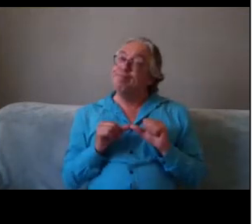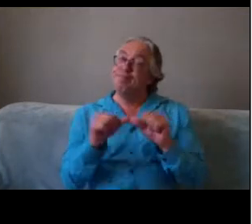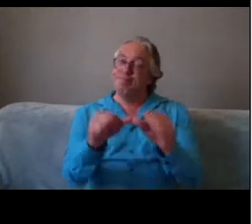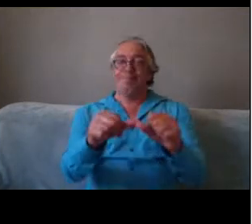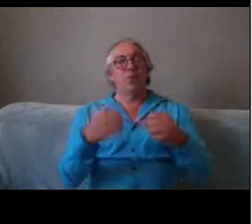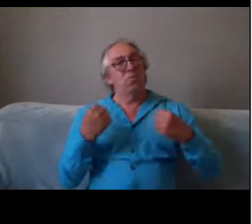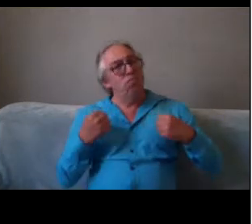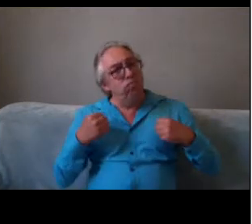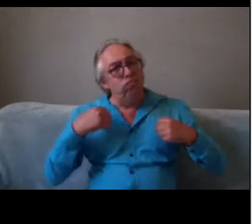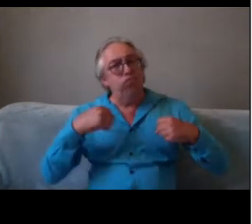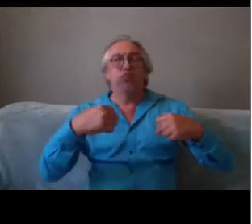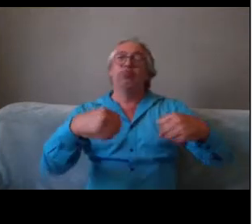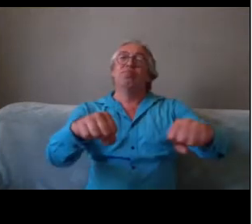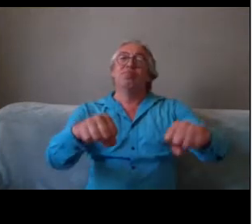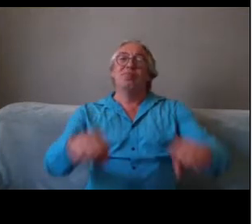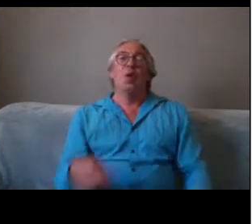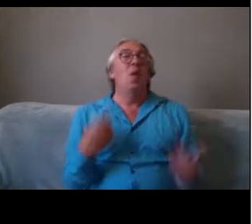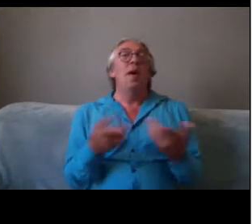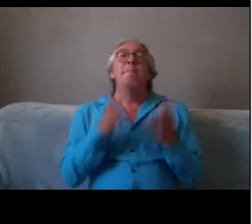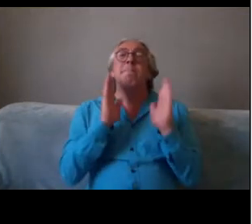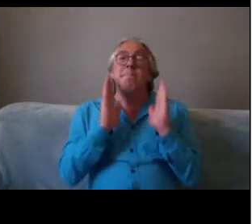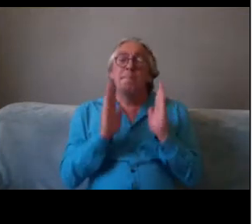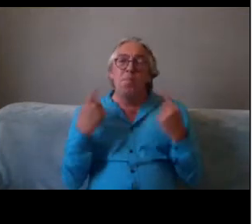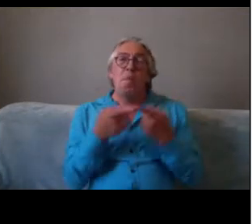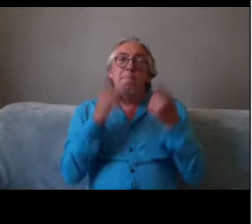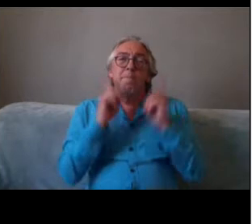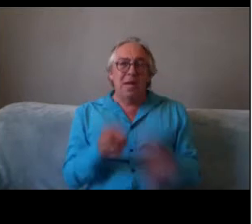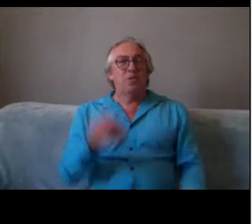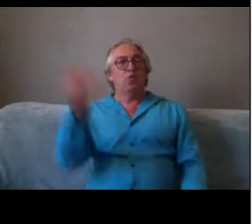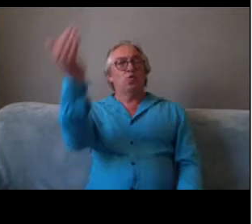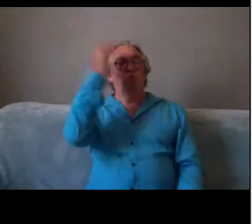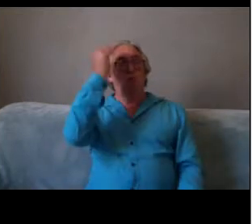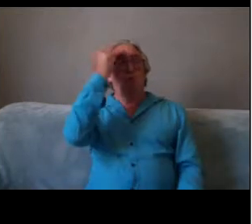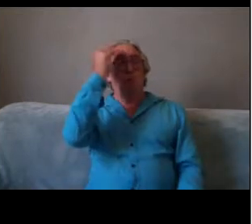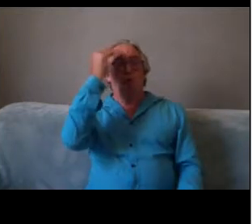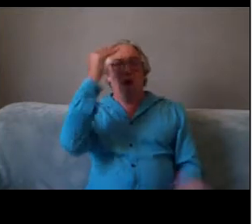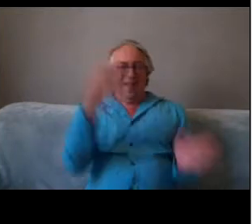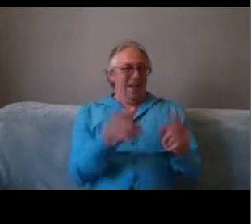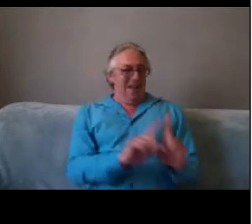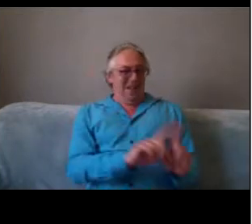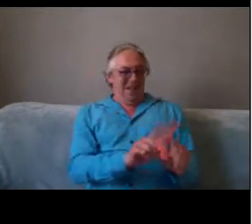We also heard sometimes, the information is there,